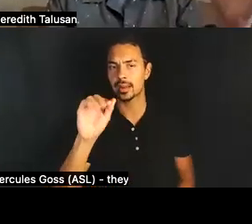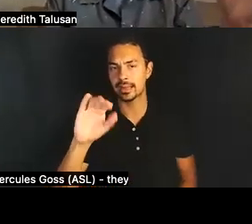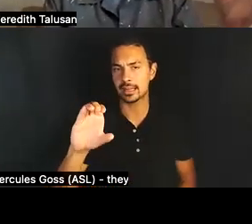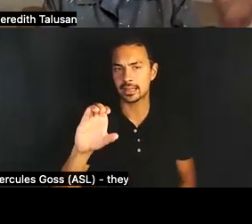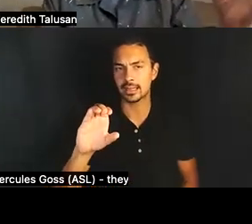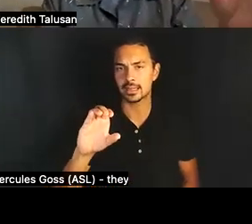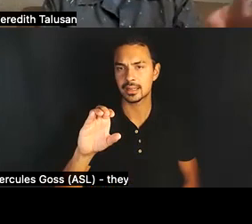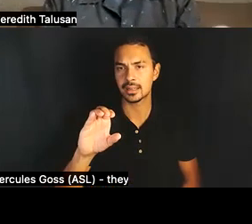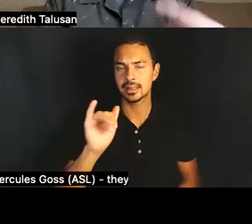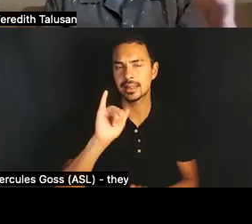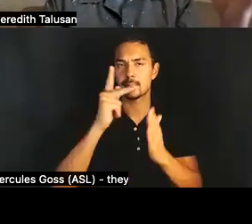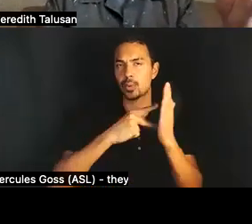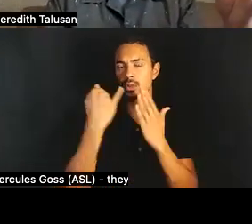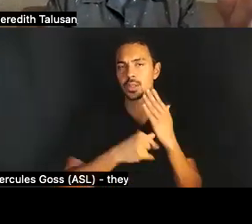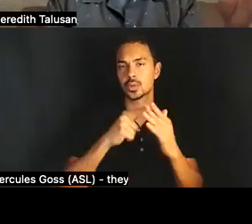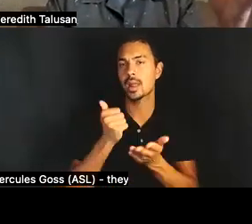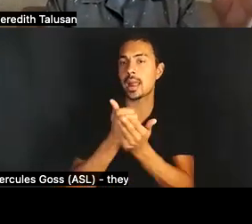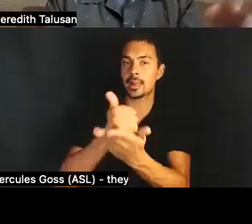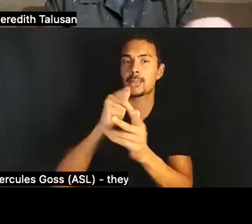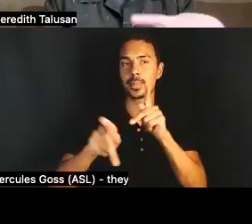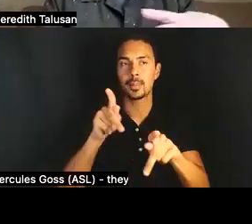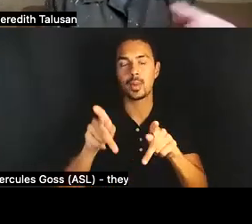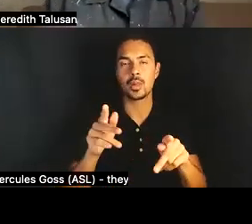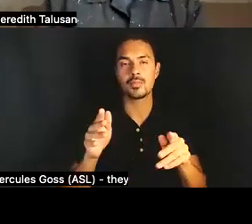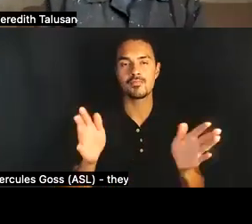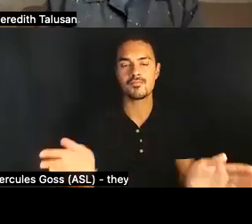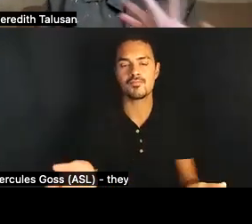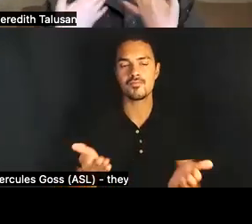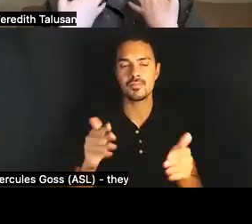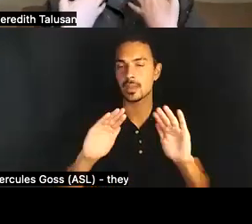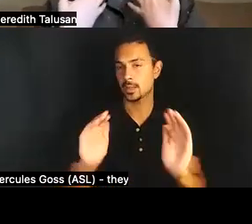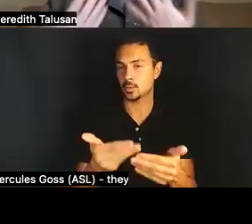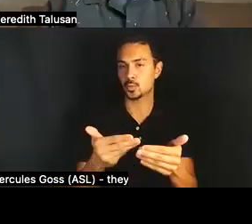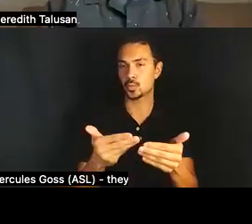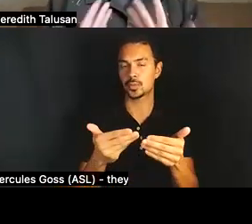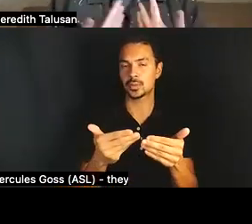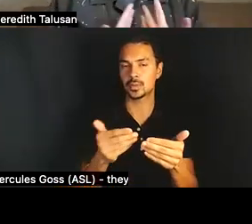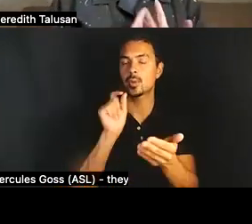what was a small project to help people introduce